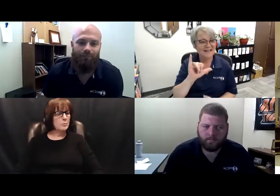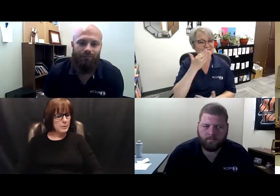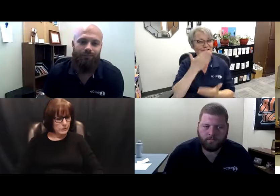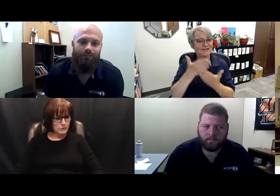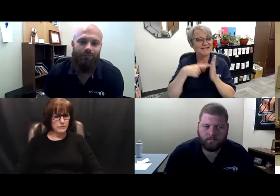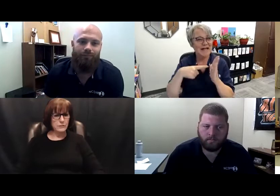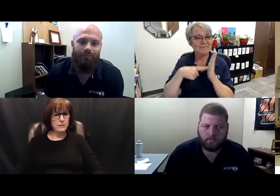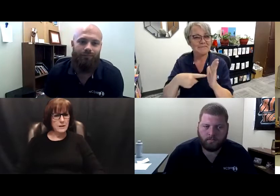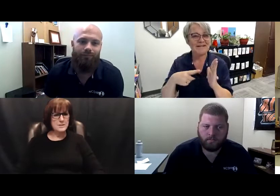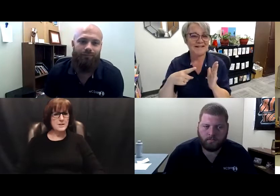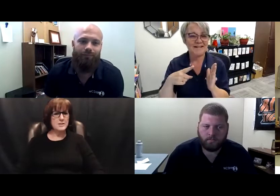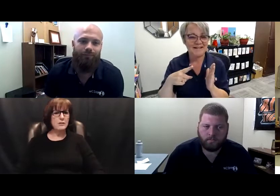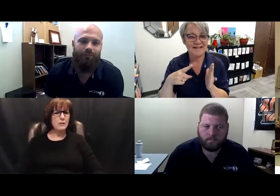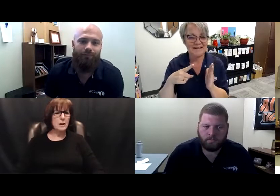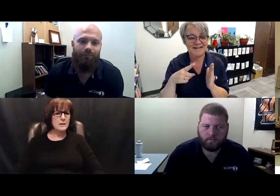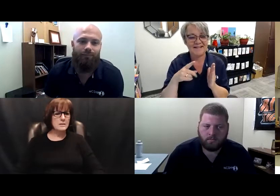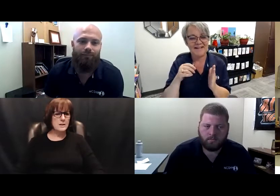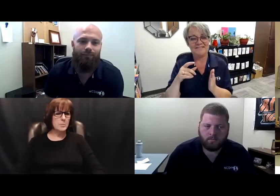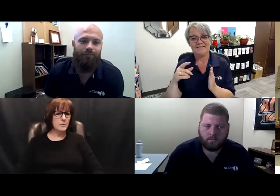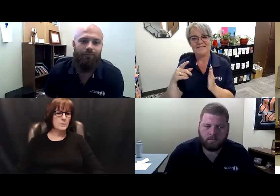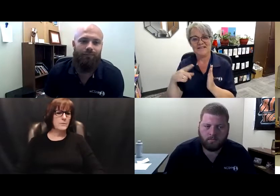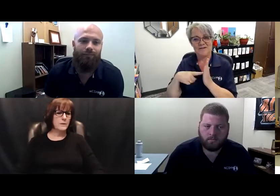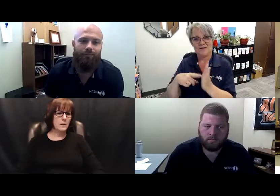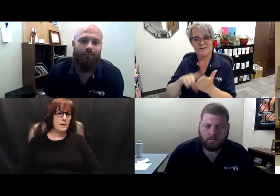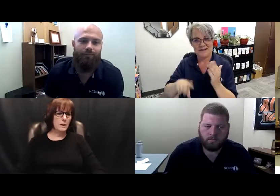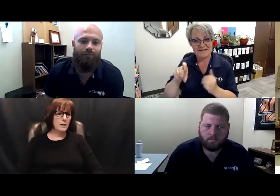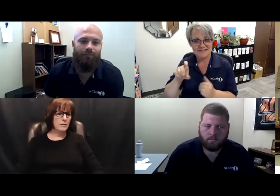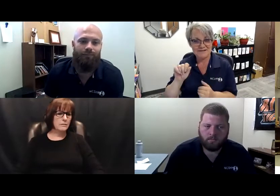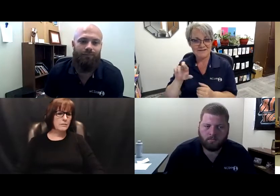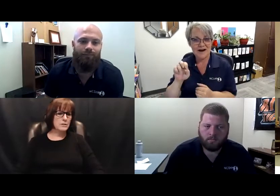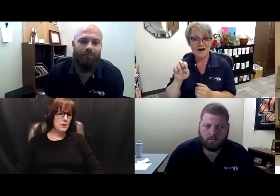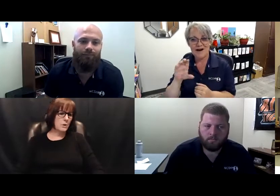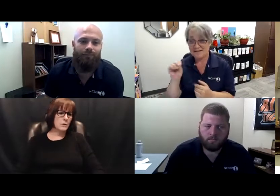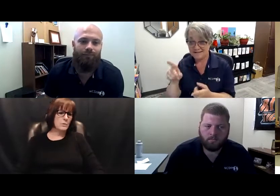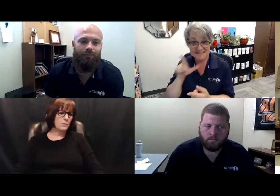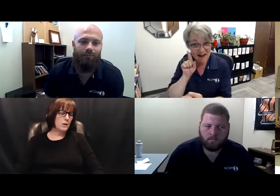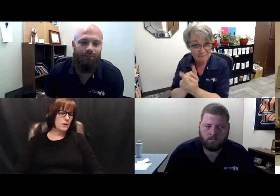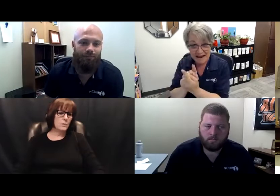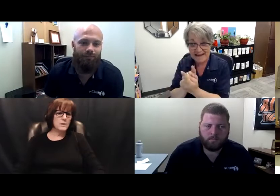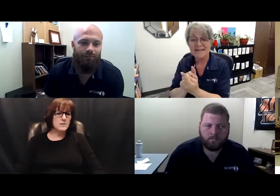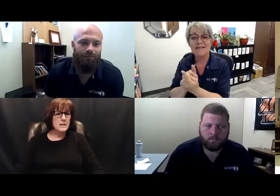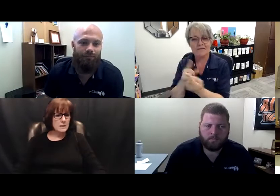Beautiful. Yes that's a great example of showing you know what's needed in